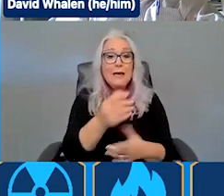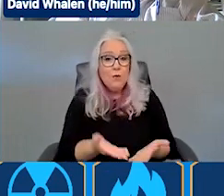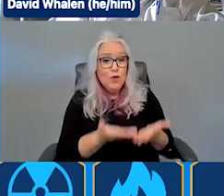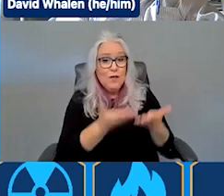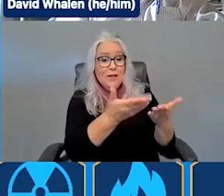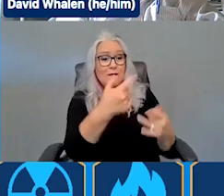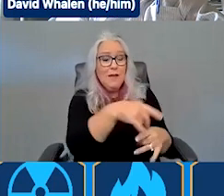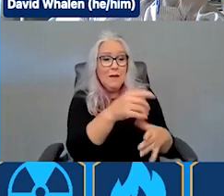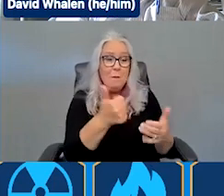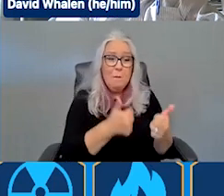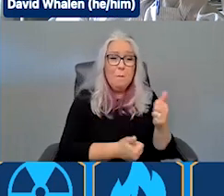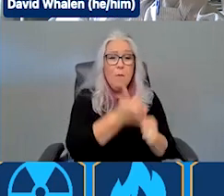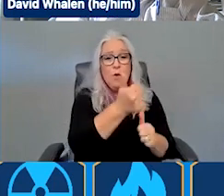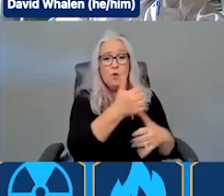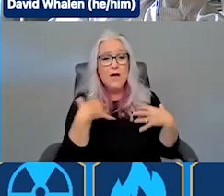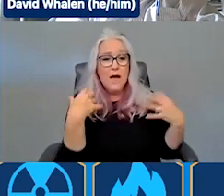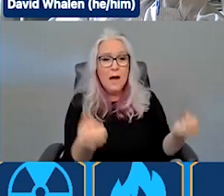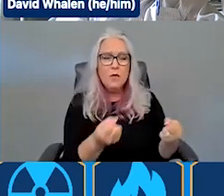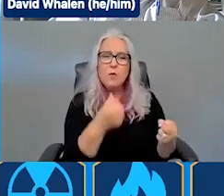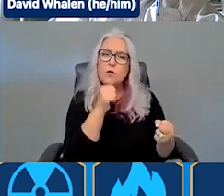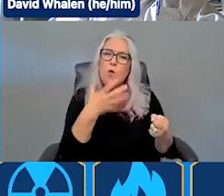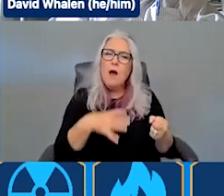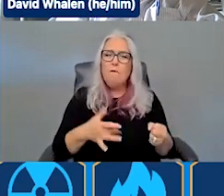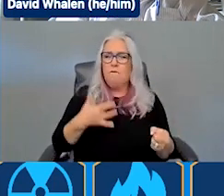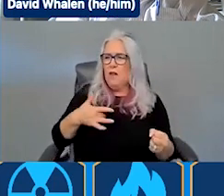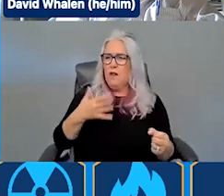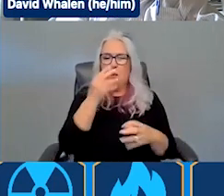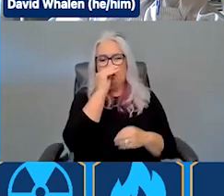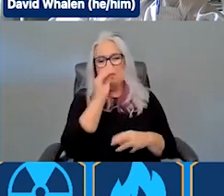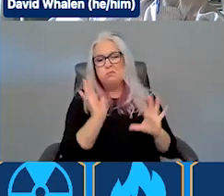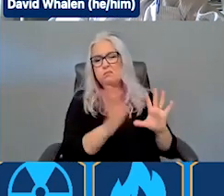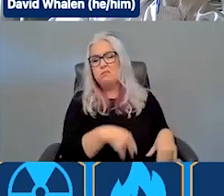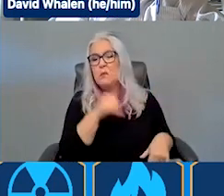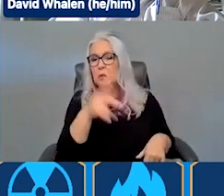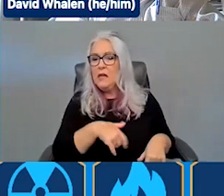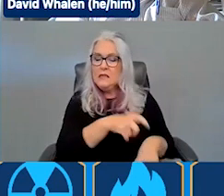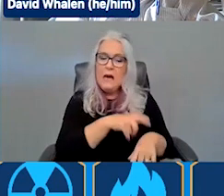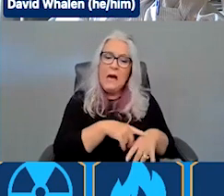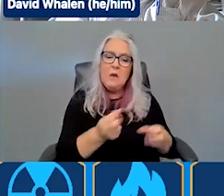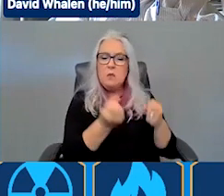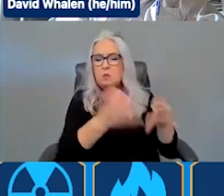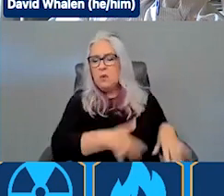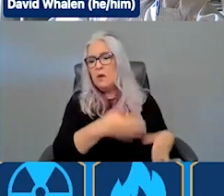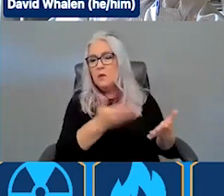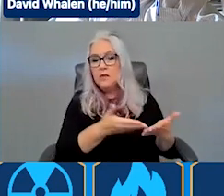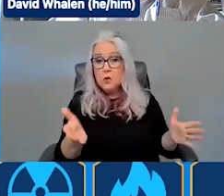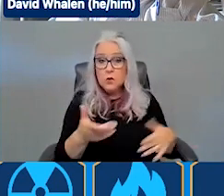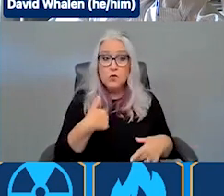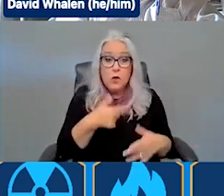viewing it as a, quote, waste. All right so we want to ensure disabled people have the same chance of receiving maximum